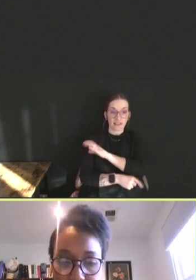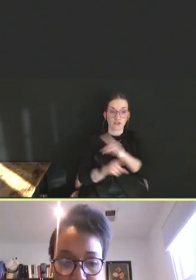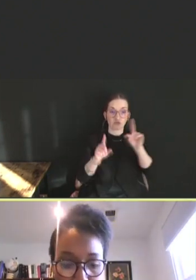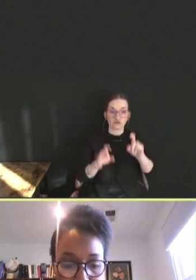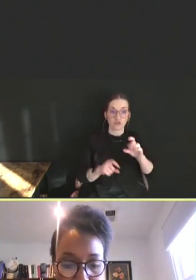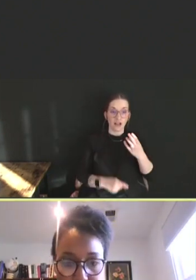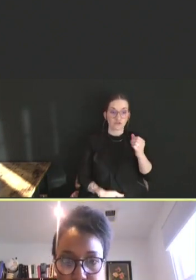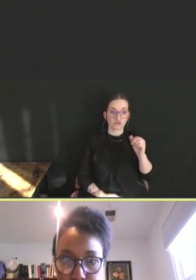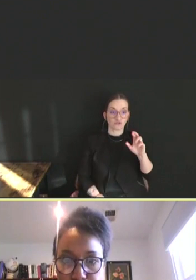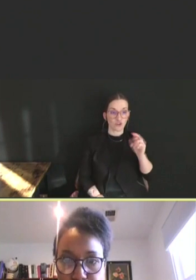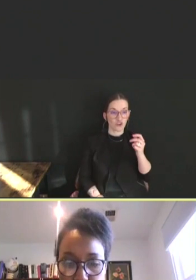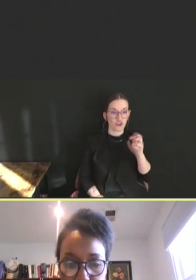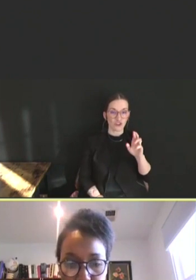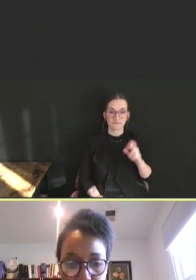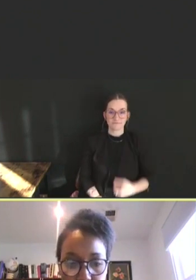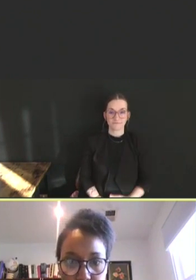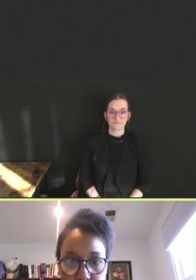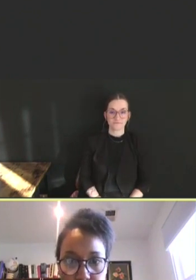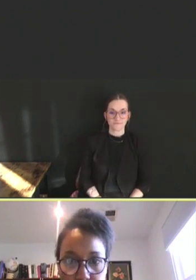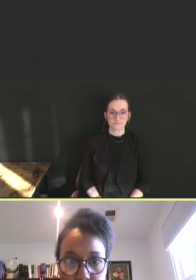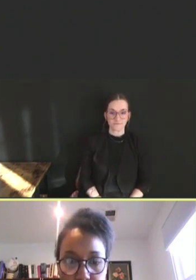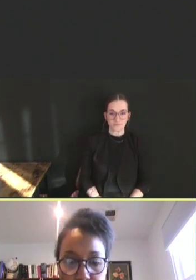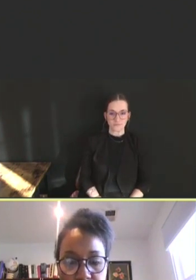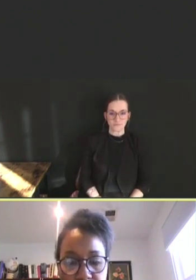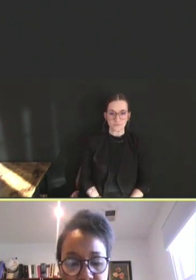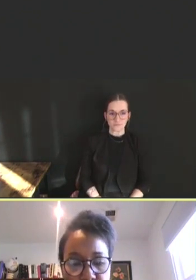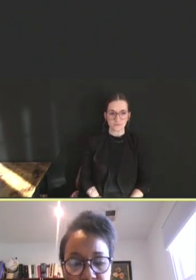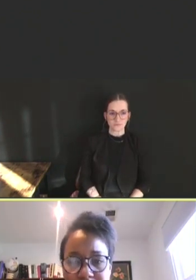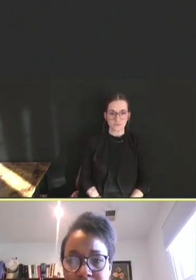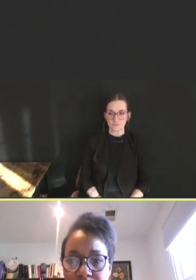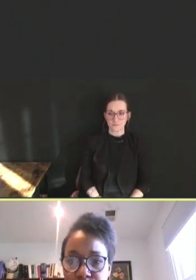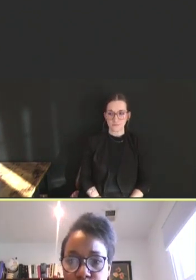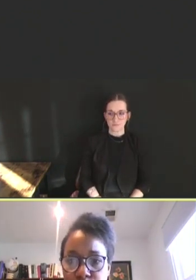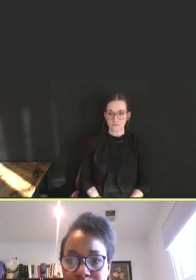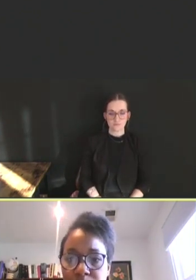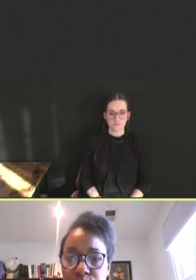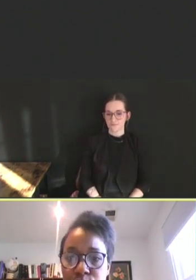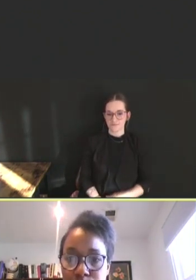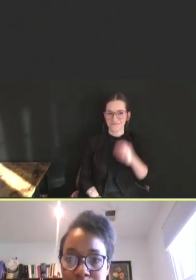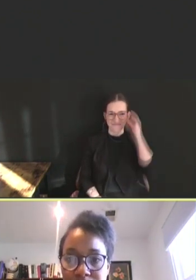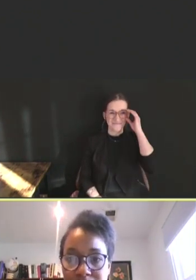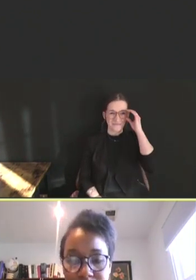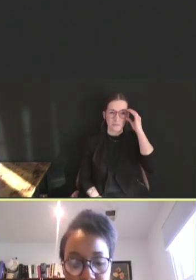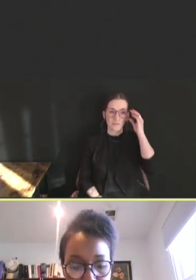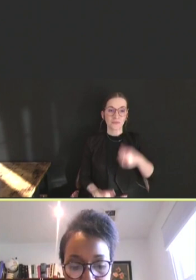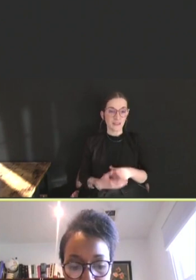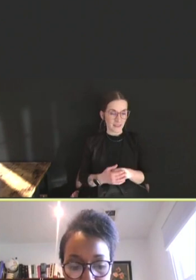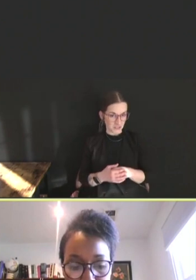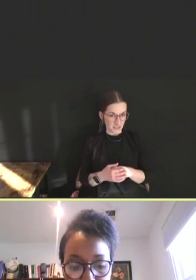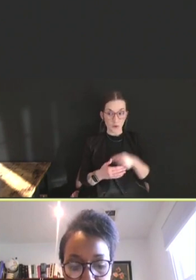Next slide, please. So, this slide shows some of the strengths of the plan.